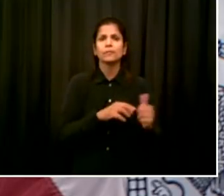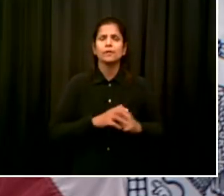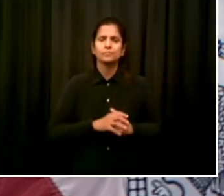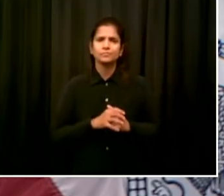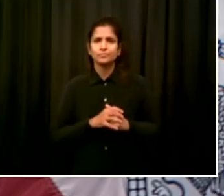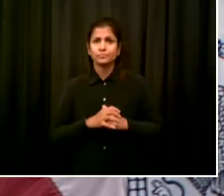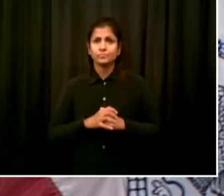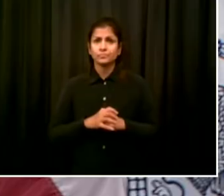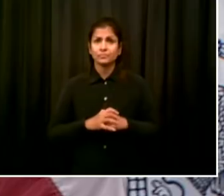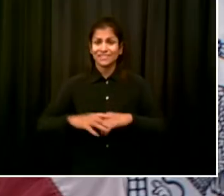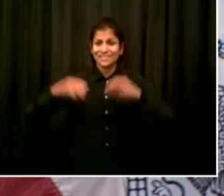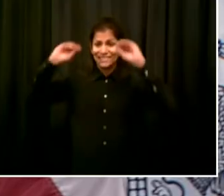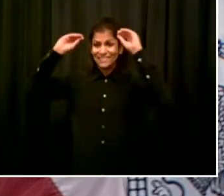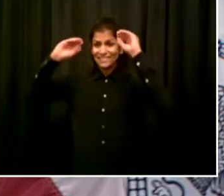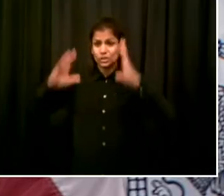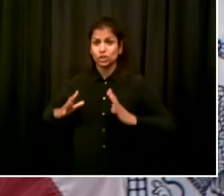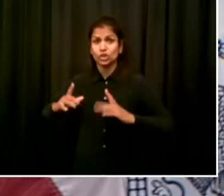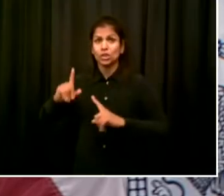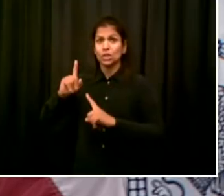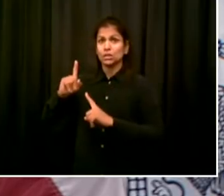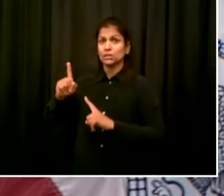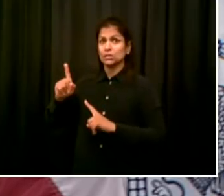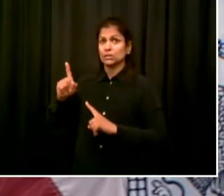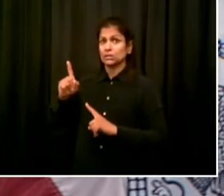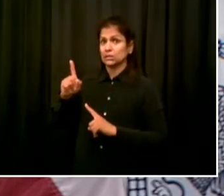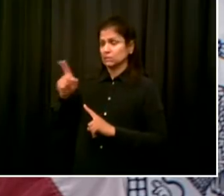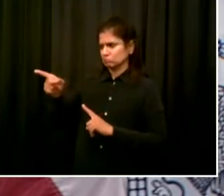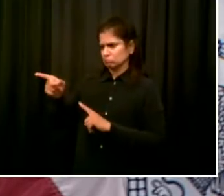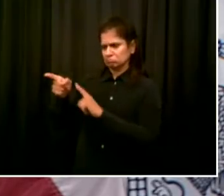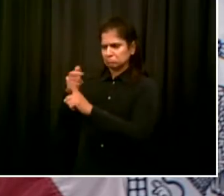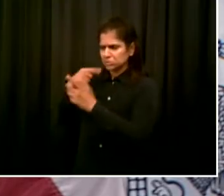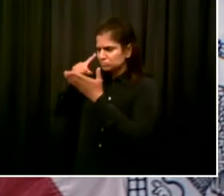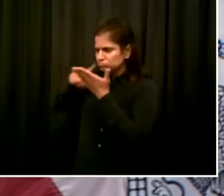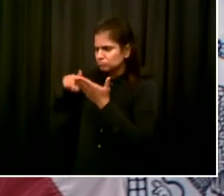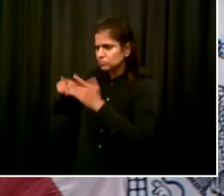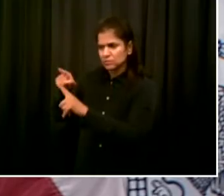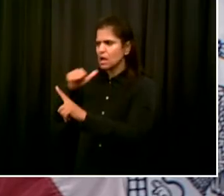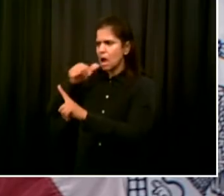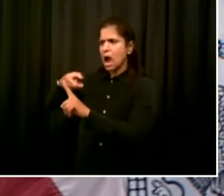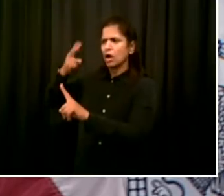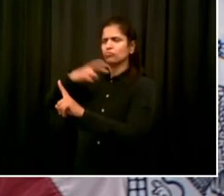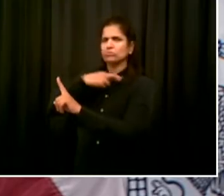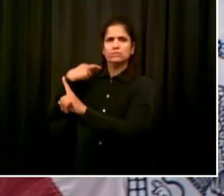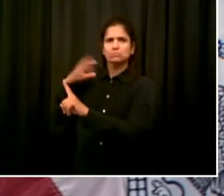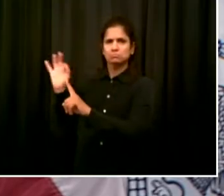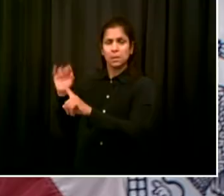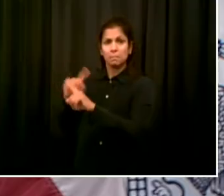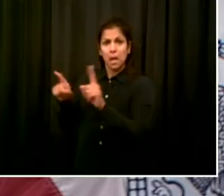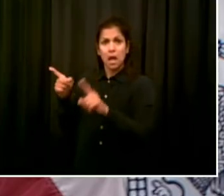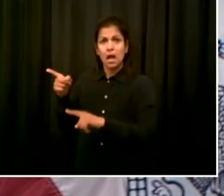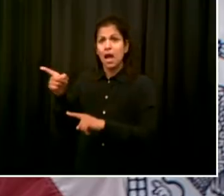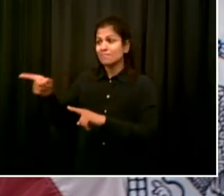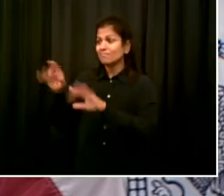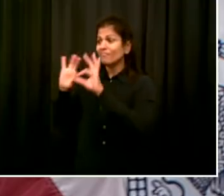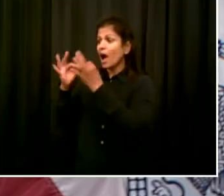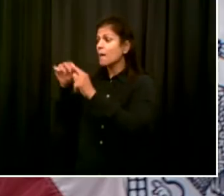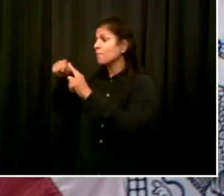TEACHERS CAN GO ONLINE AND FILL THAT OUT . WHAT SOT ROF PROCESSES ARE BEING DISCUSSED FOR EDUCATORS